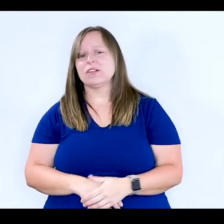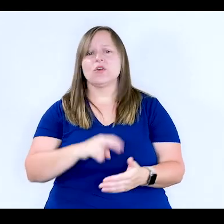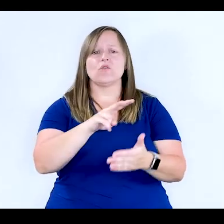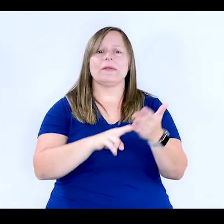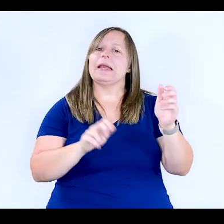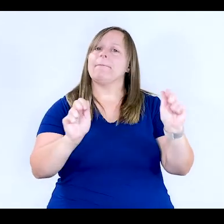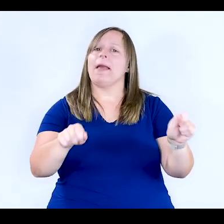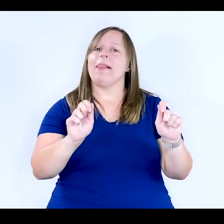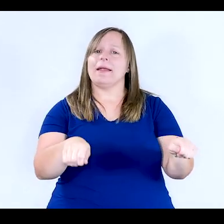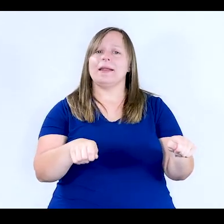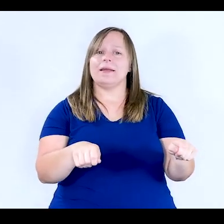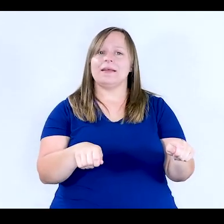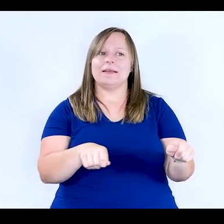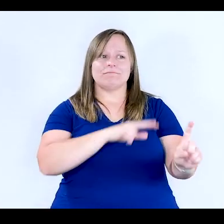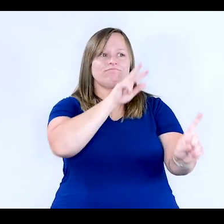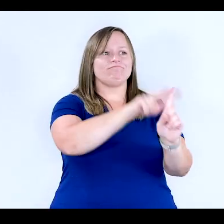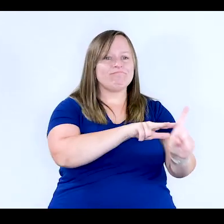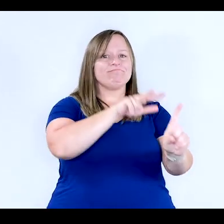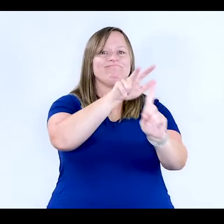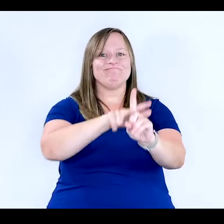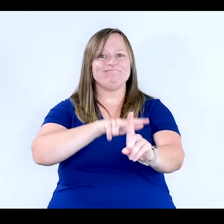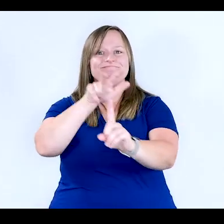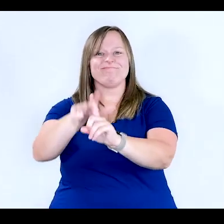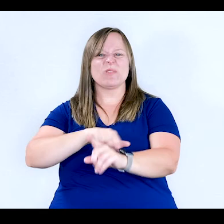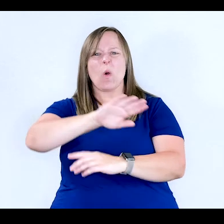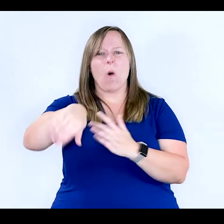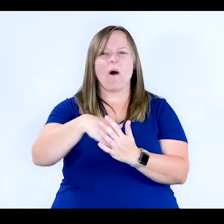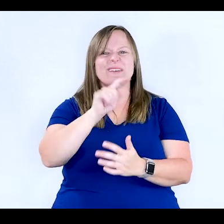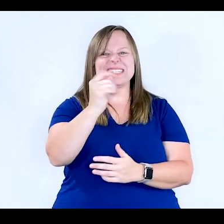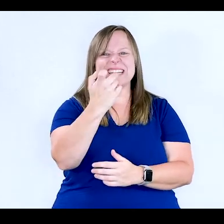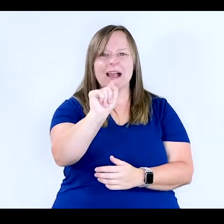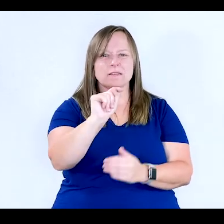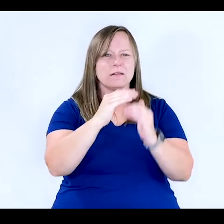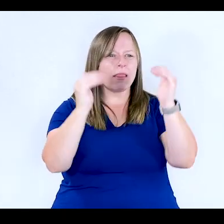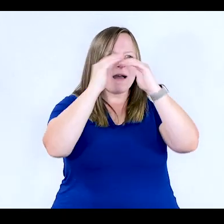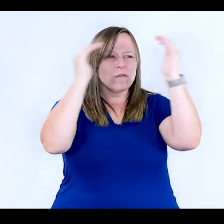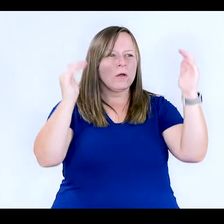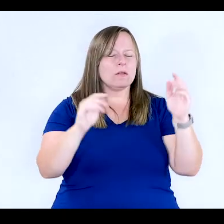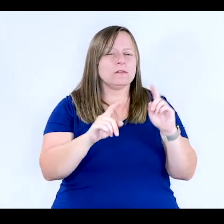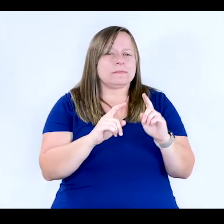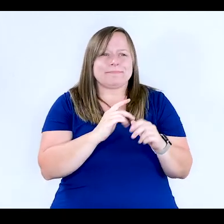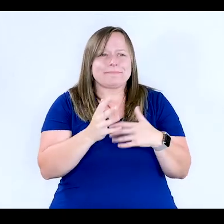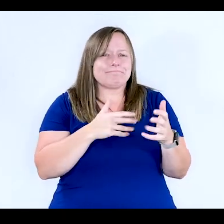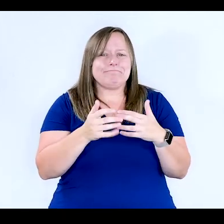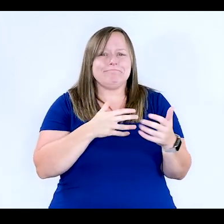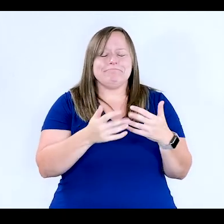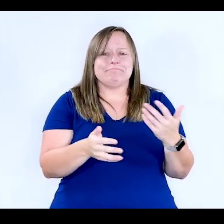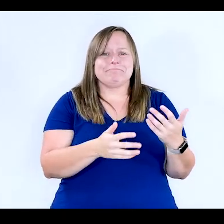Readability is applicable to all texts, all levels, all sorts of information. Not